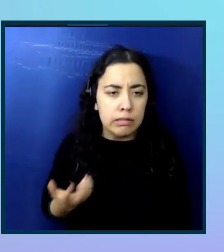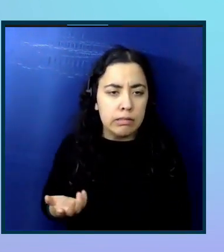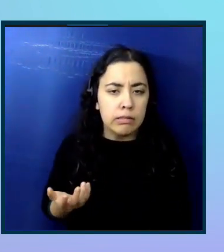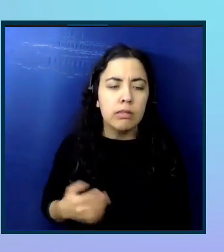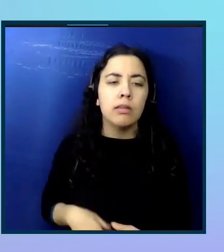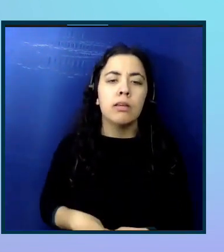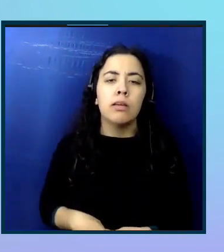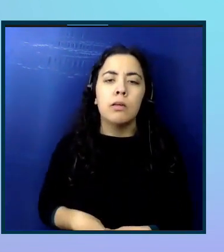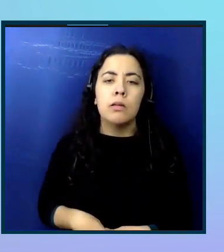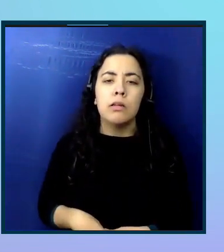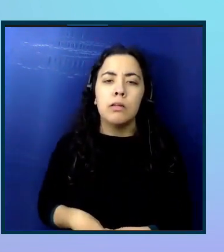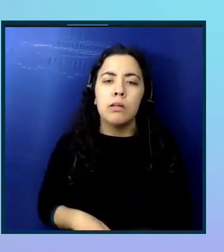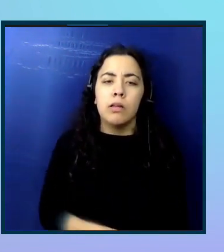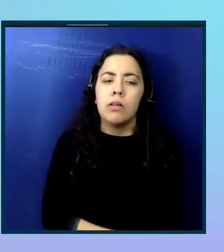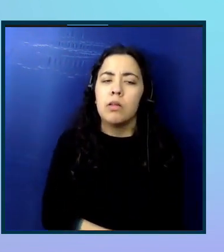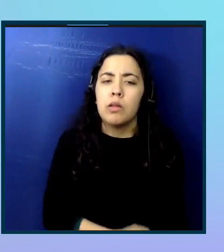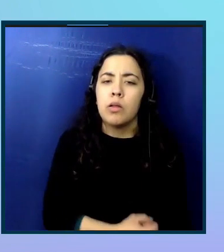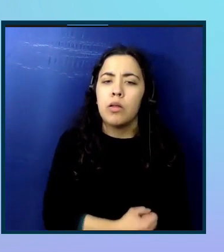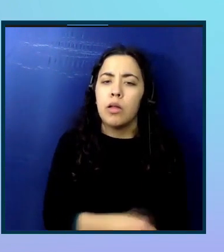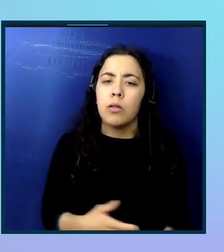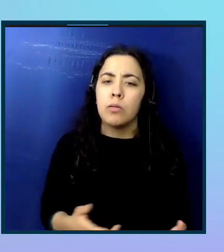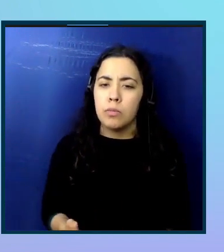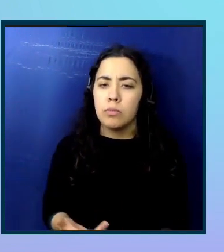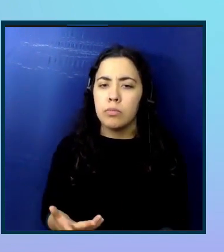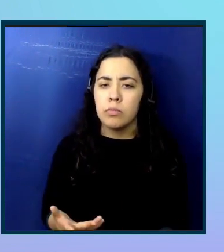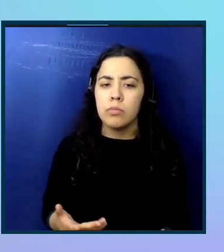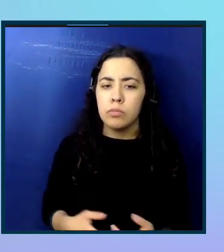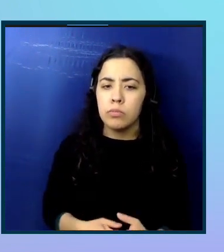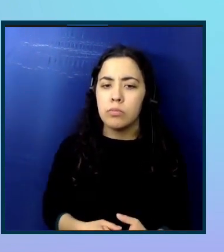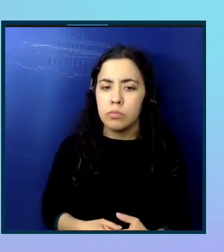I have put into place different realms.